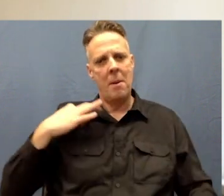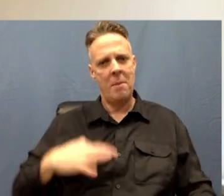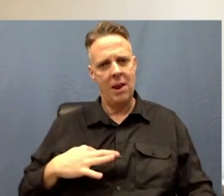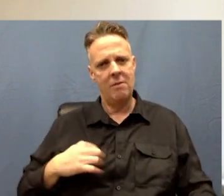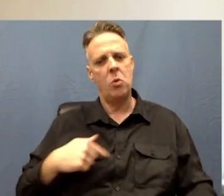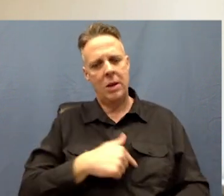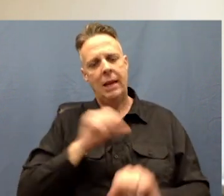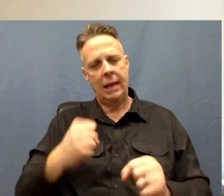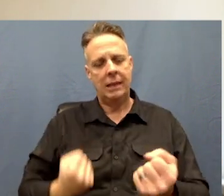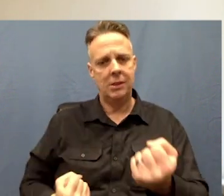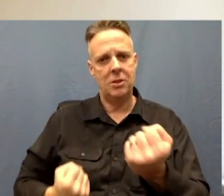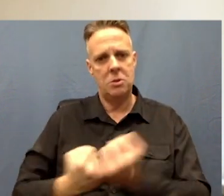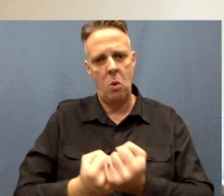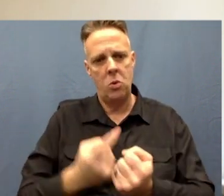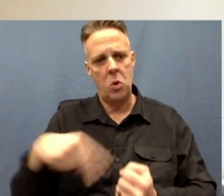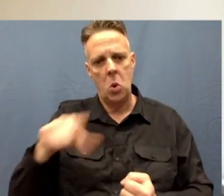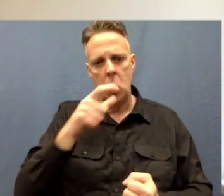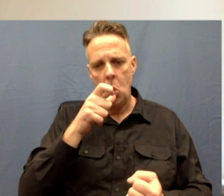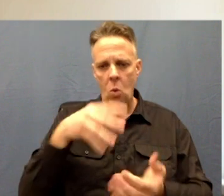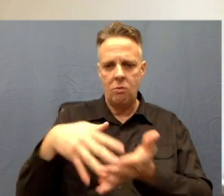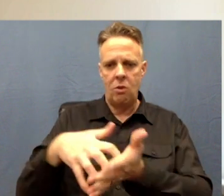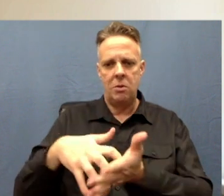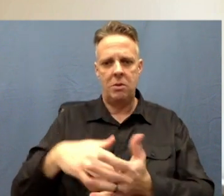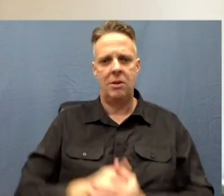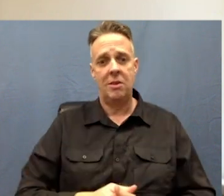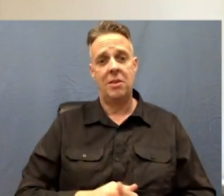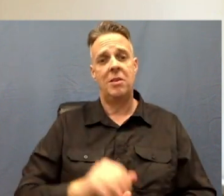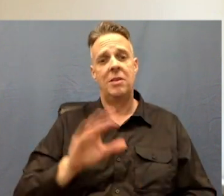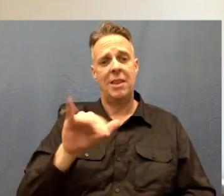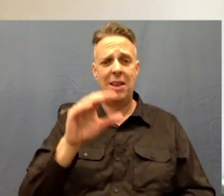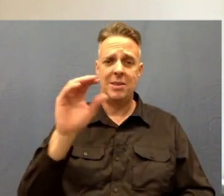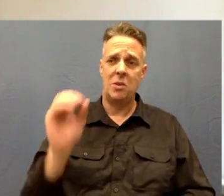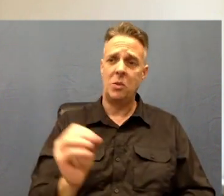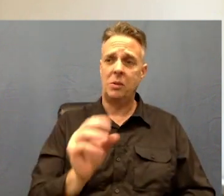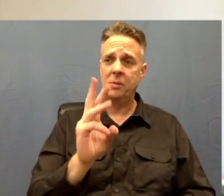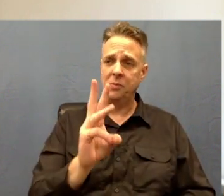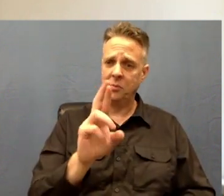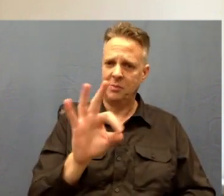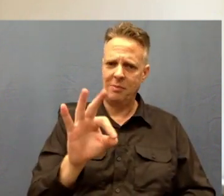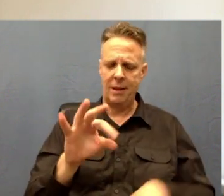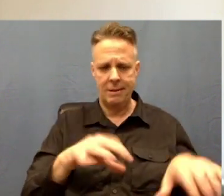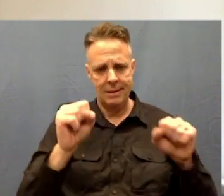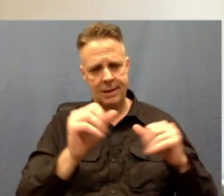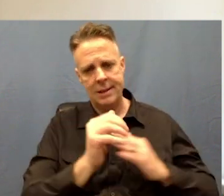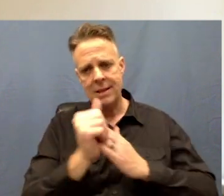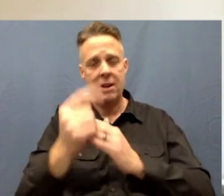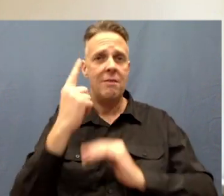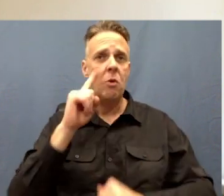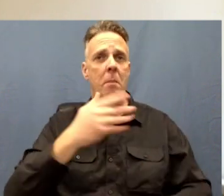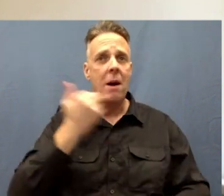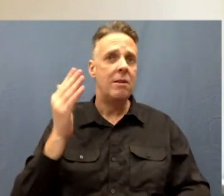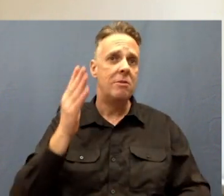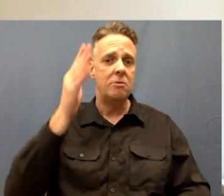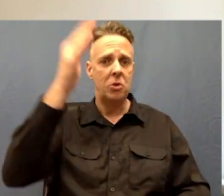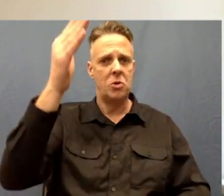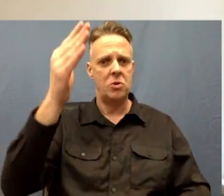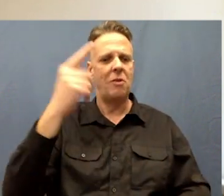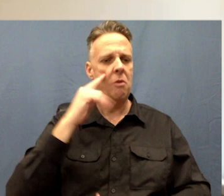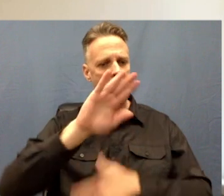SUPPORT THOSE WHO ARE VULNERABLE. THE OREGON WORKER RELIEF FUND IS LEAD CAN THE WAY TOWARD A BRIGHTER FUTURE WHERE EVERYONE IS SAFE AND EVERYONE IS